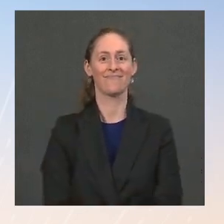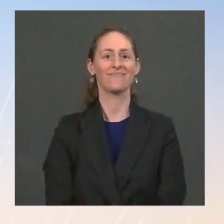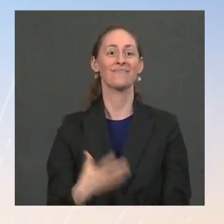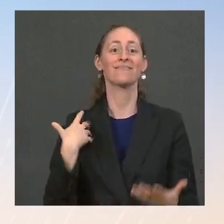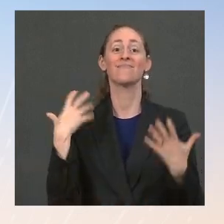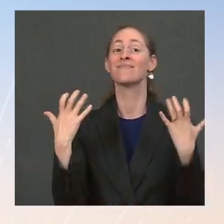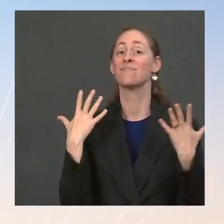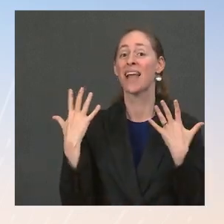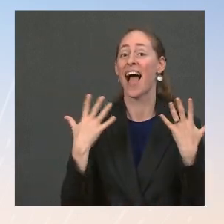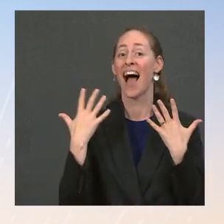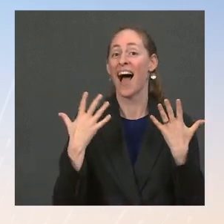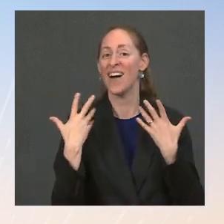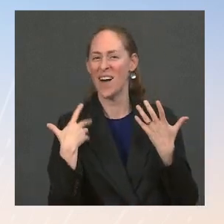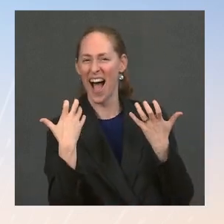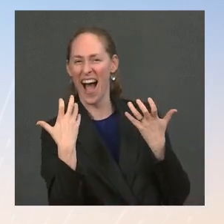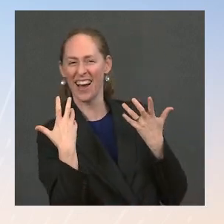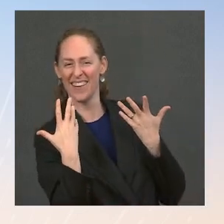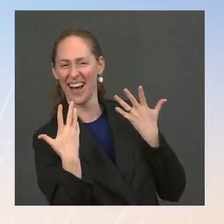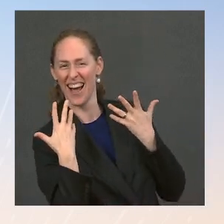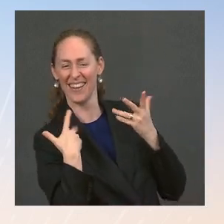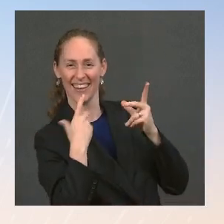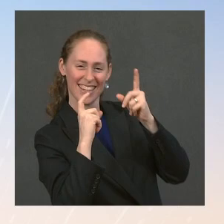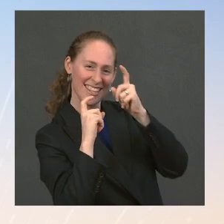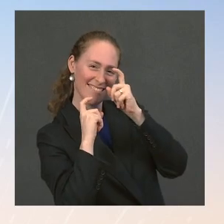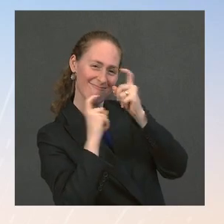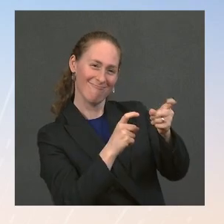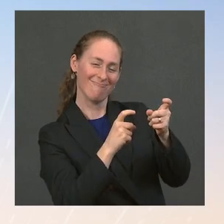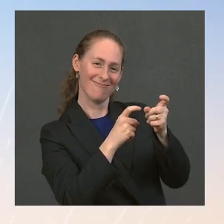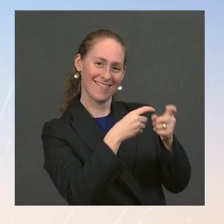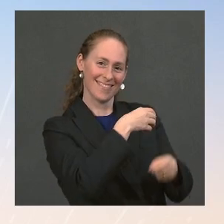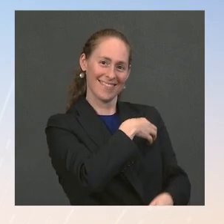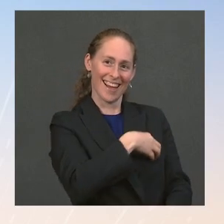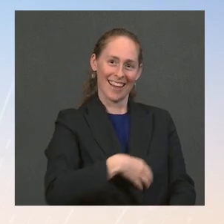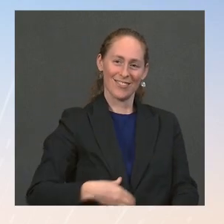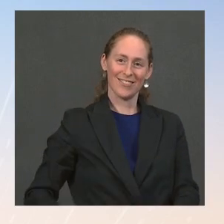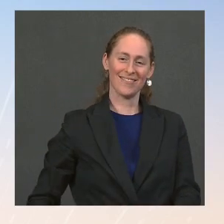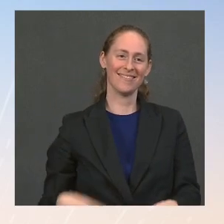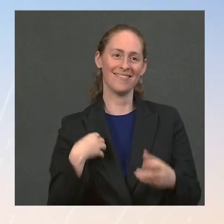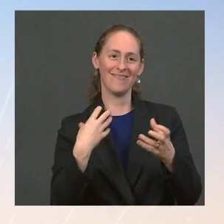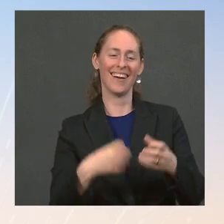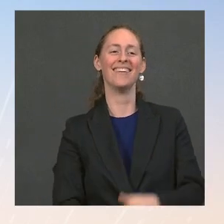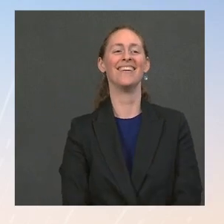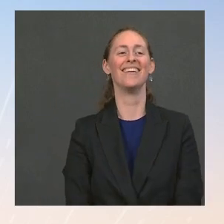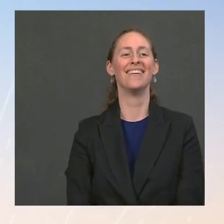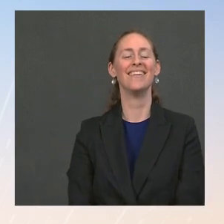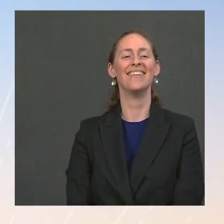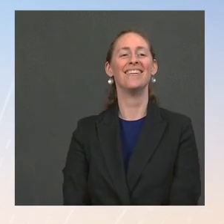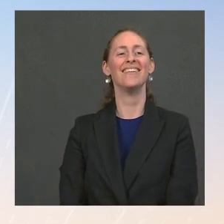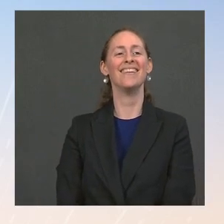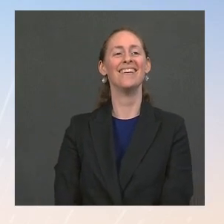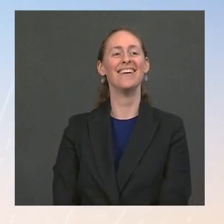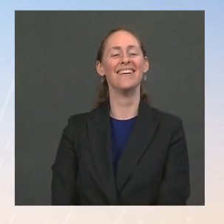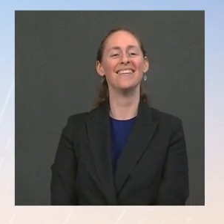to wear, just for the briefing, because everybody should know that Chris is marrying up, as many people do. The Press: Put it on, Chris.